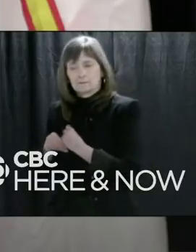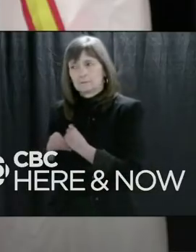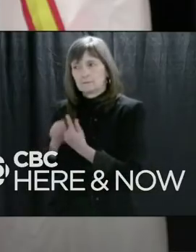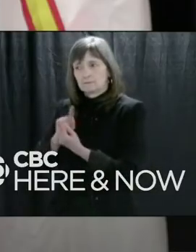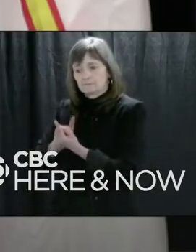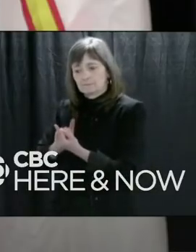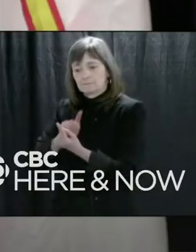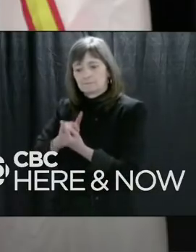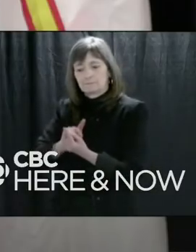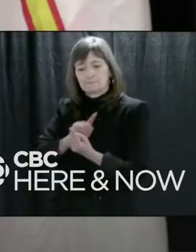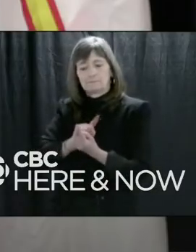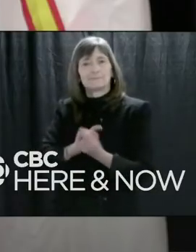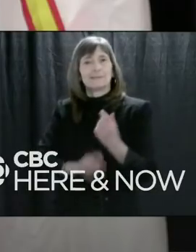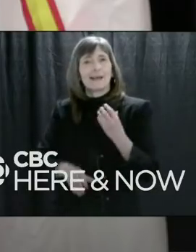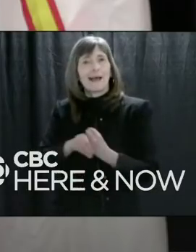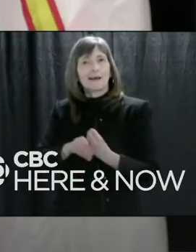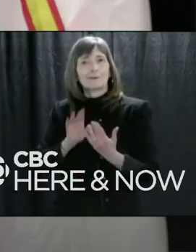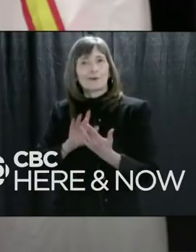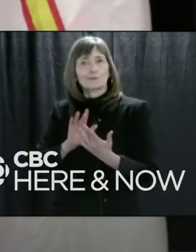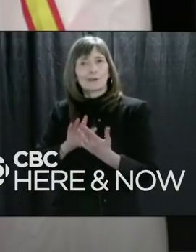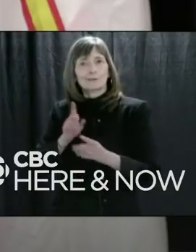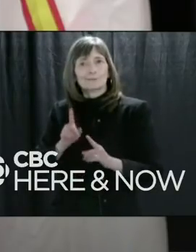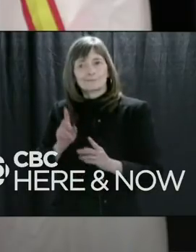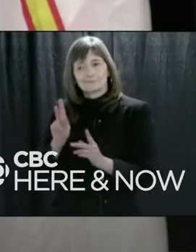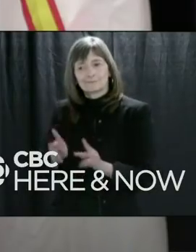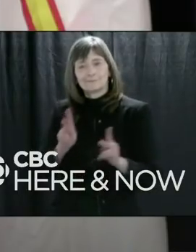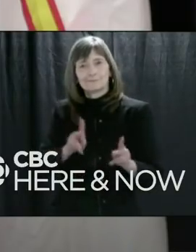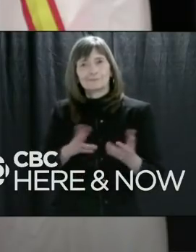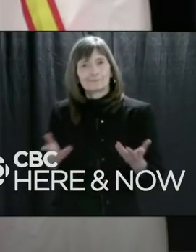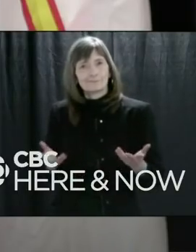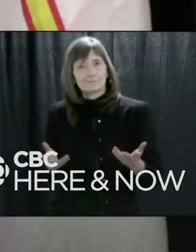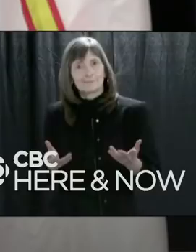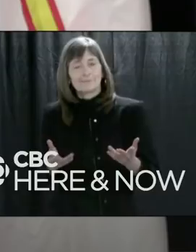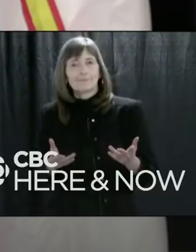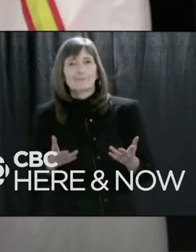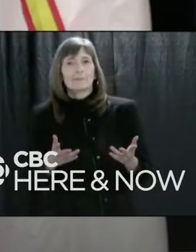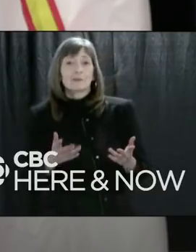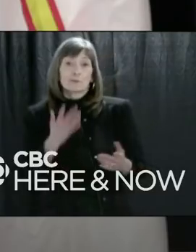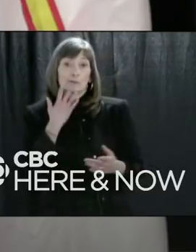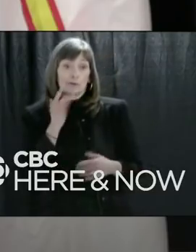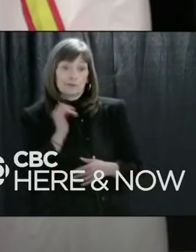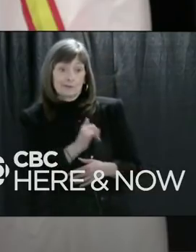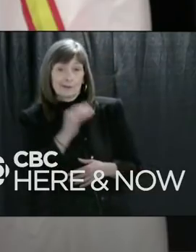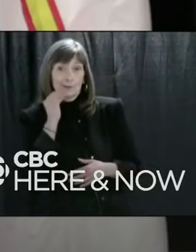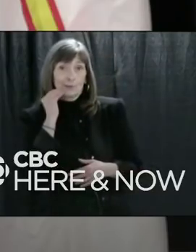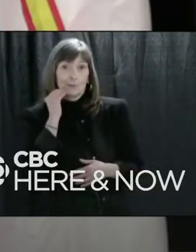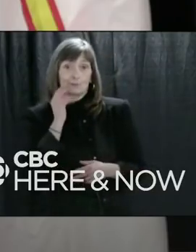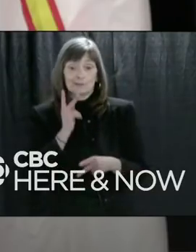GROCERIES. YOU DO EXTRA THINGS. SO, FOR ME PERSONALLY I WOULD